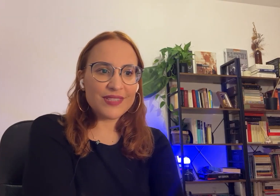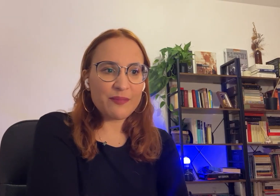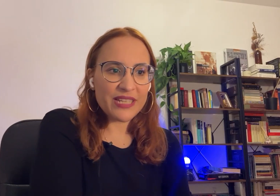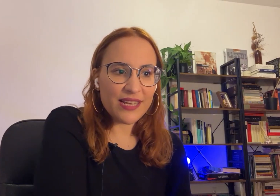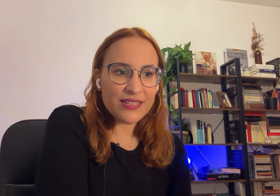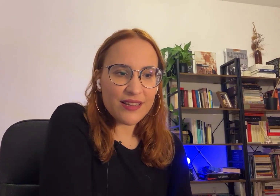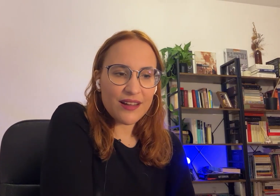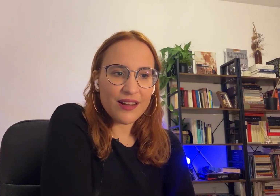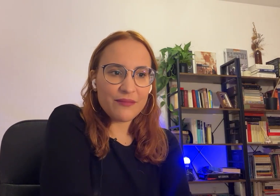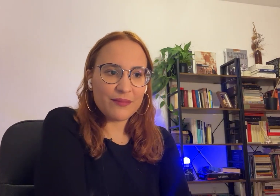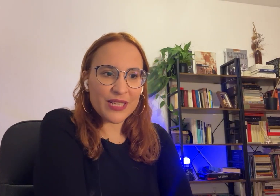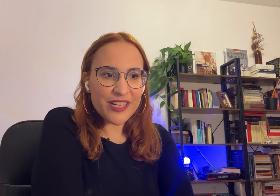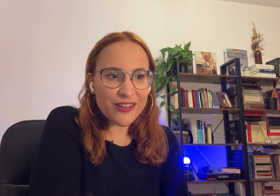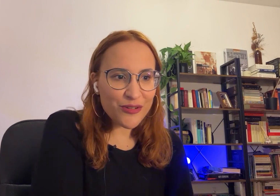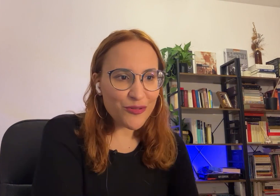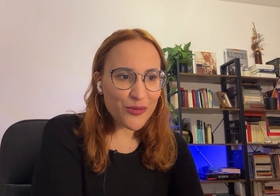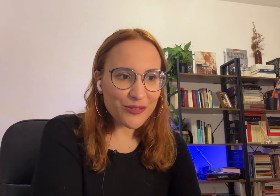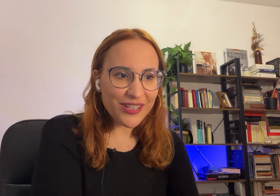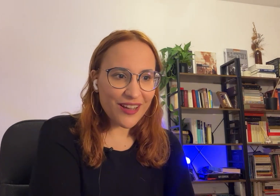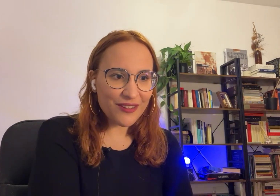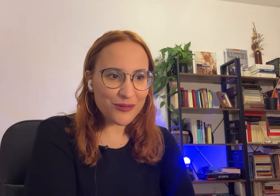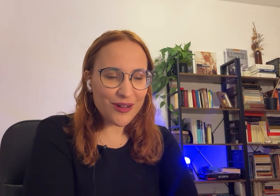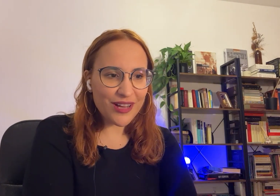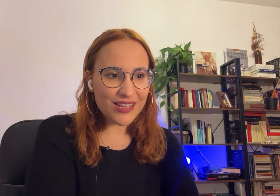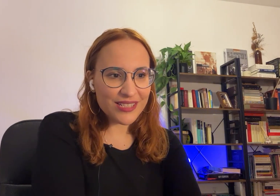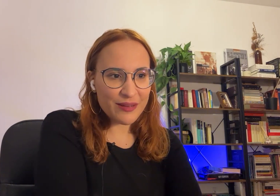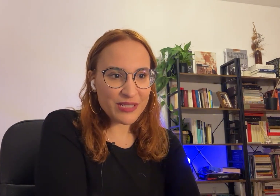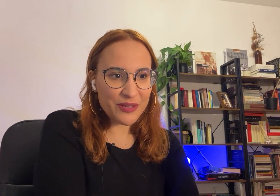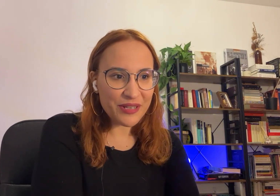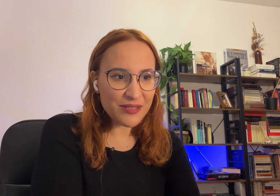That makes sense. Vašek, I don't know if you agree? Have you had the same experience?